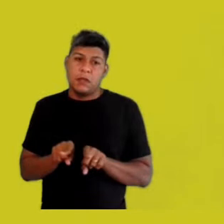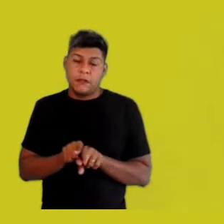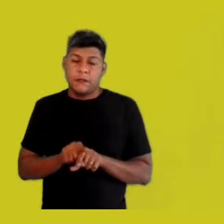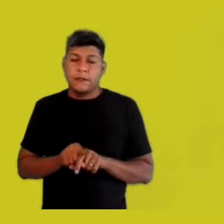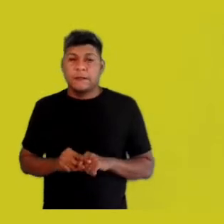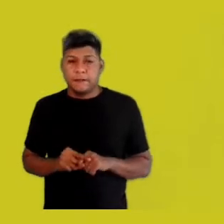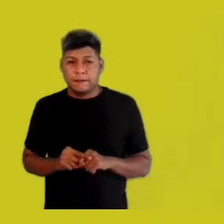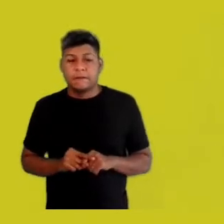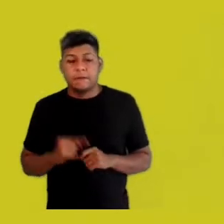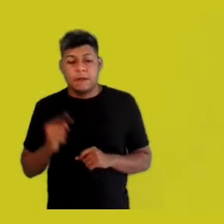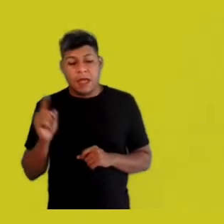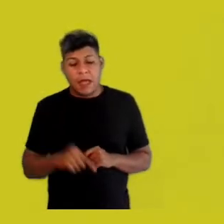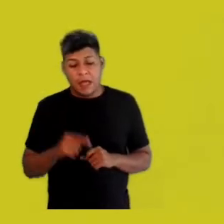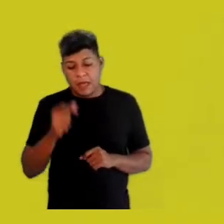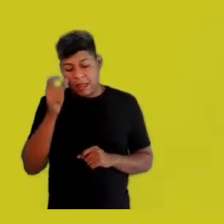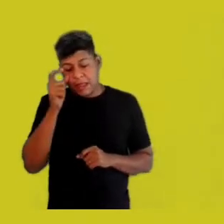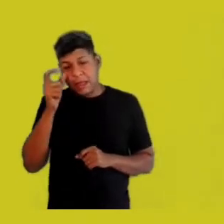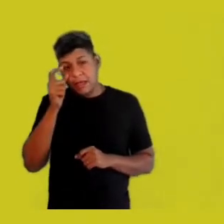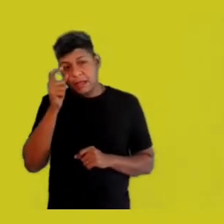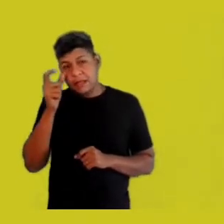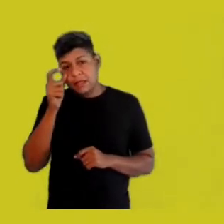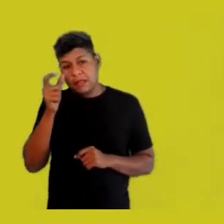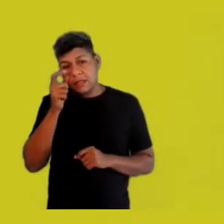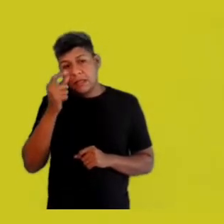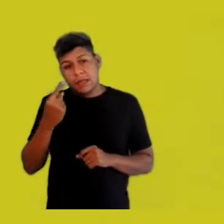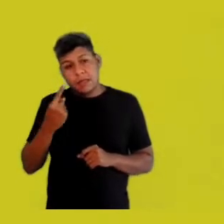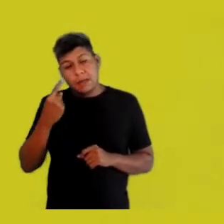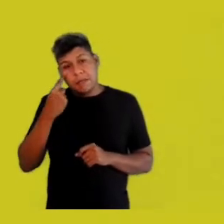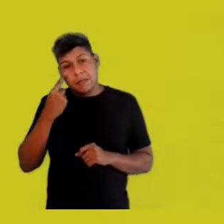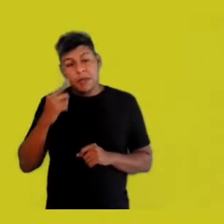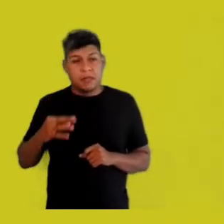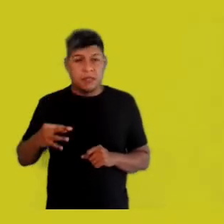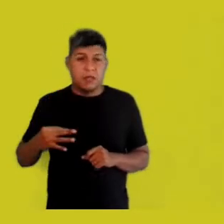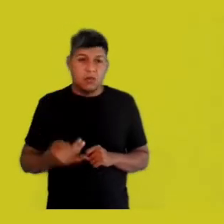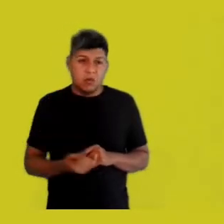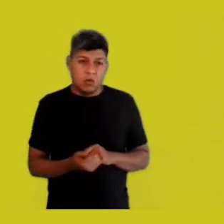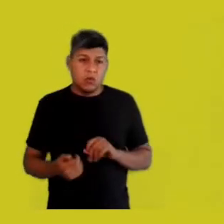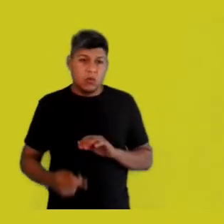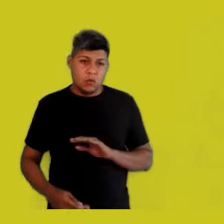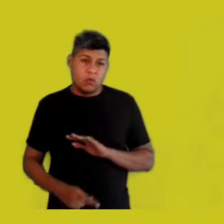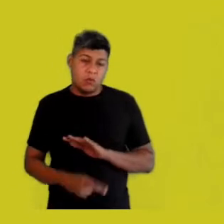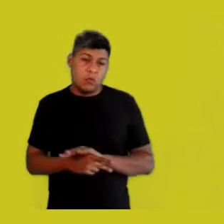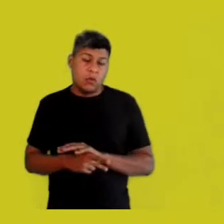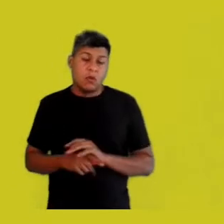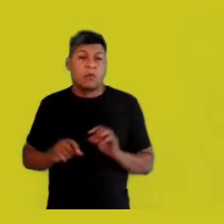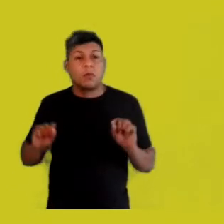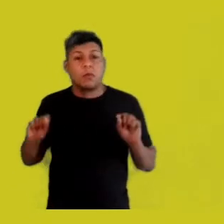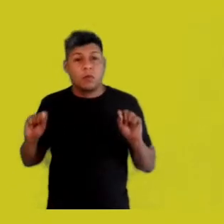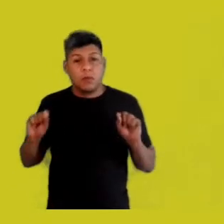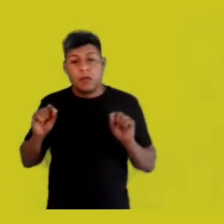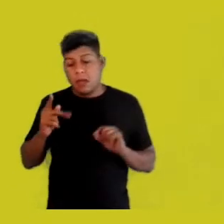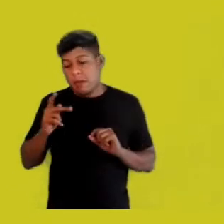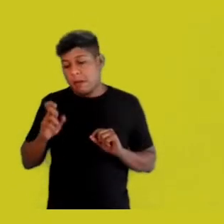It’s very interesting to think about all that from what Pedro presented.